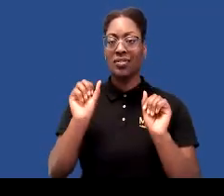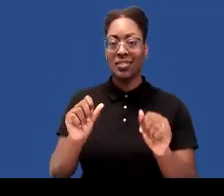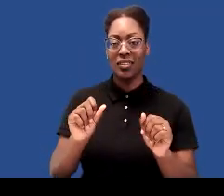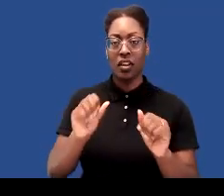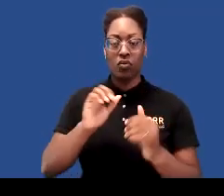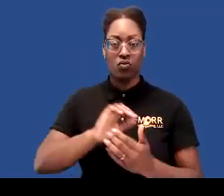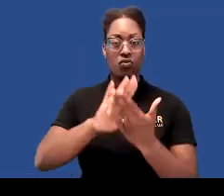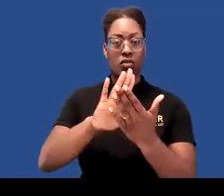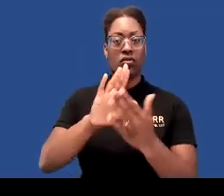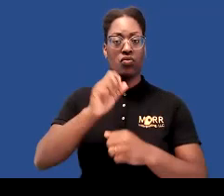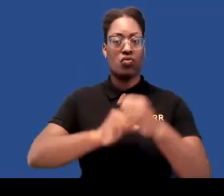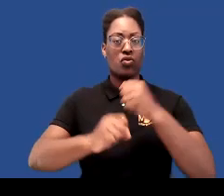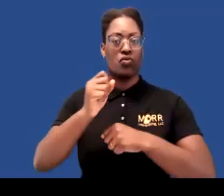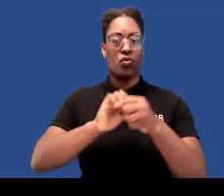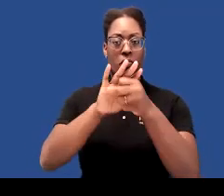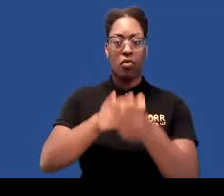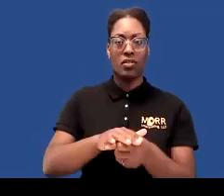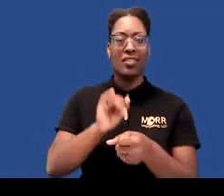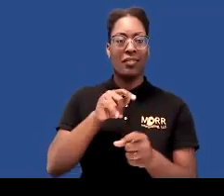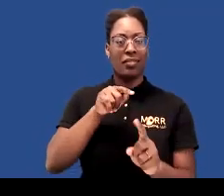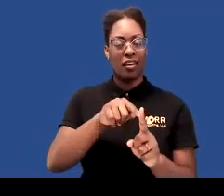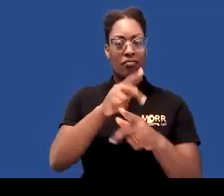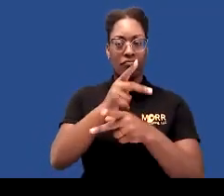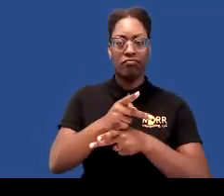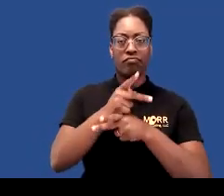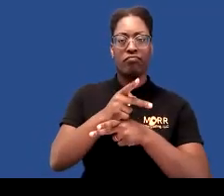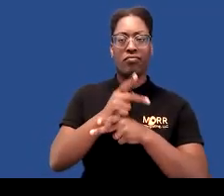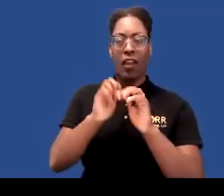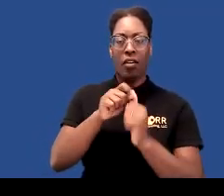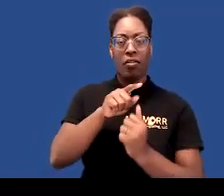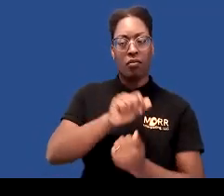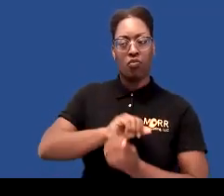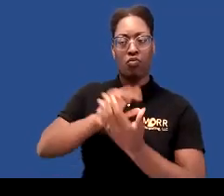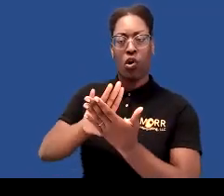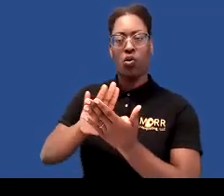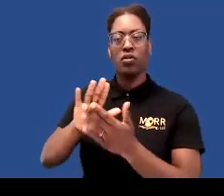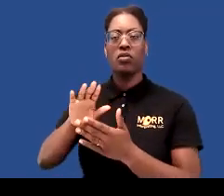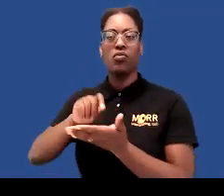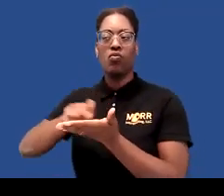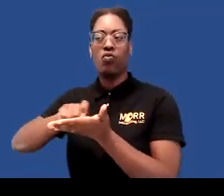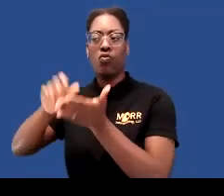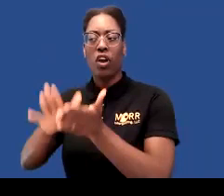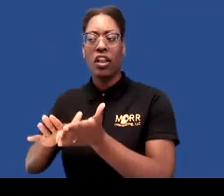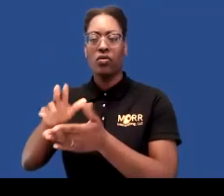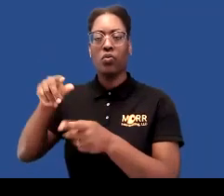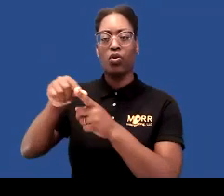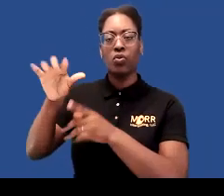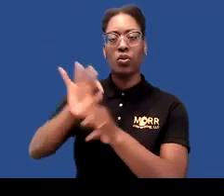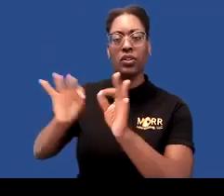"by carefully attending to the actual words "of individuals in their writing centers" (18). Asynchronous sessions, to me, seem the ideal vehicle